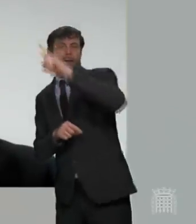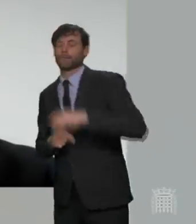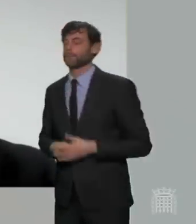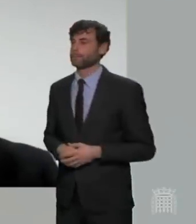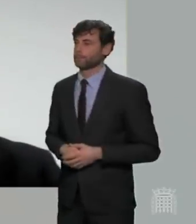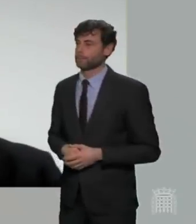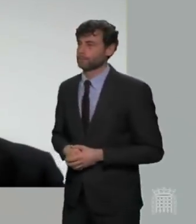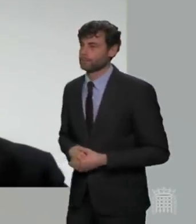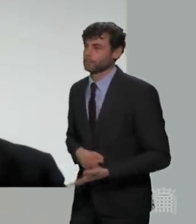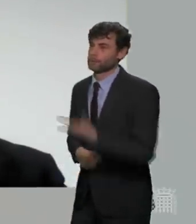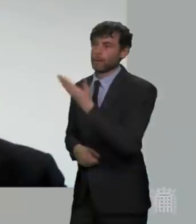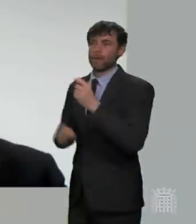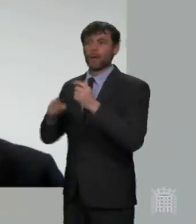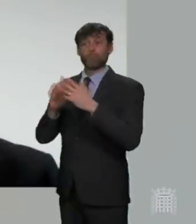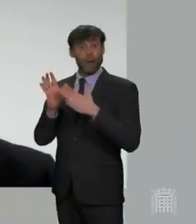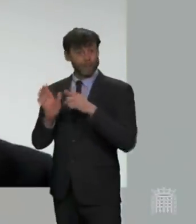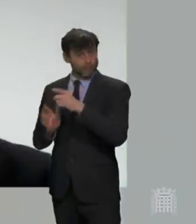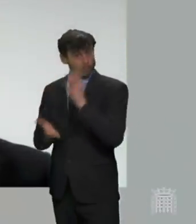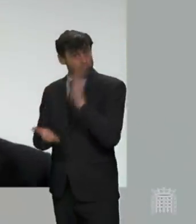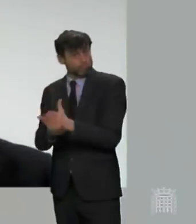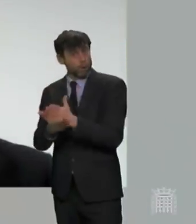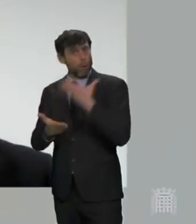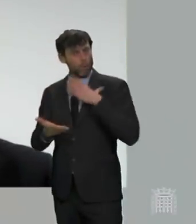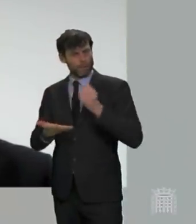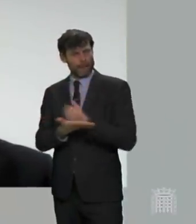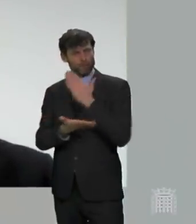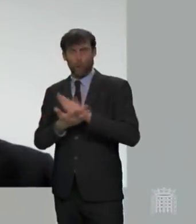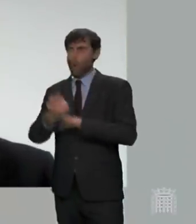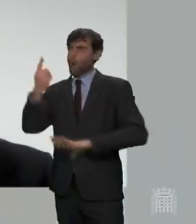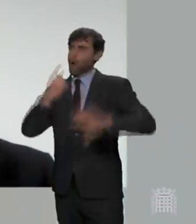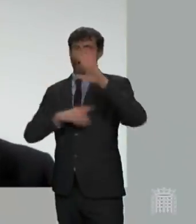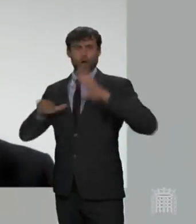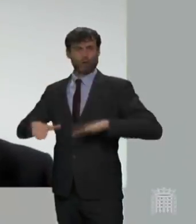If the Prime Minister is serious about levelling up the country, does he honestly think that